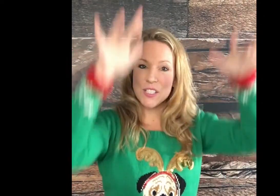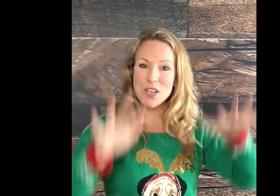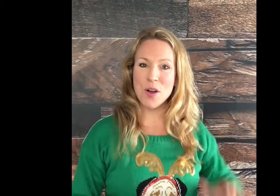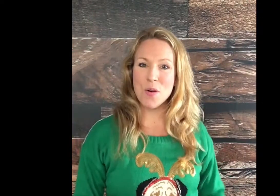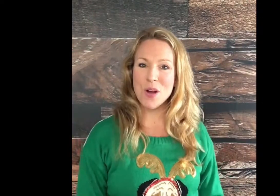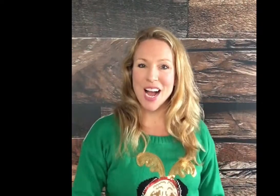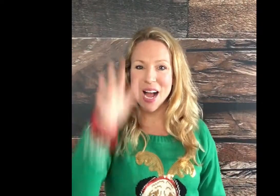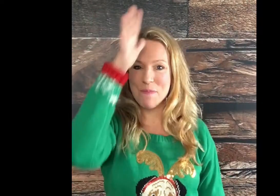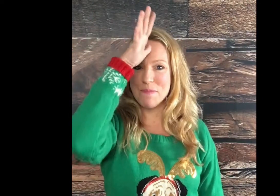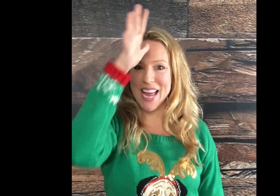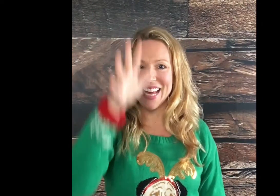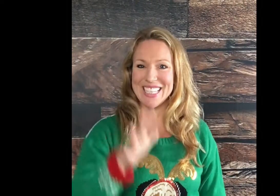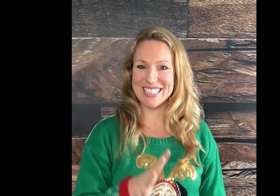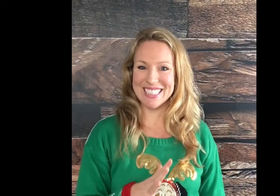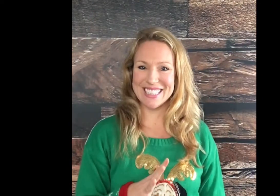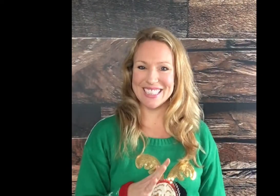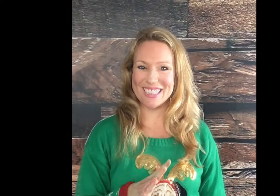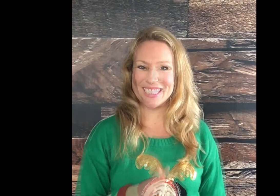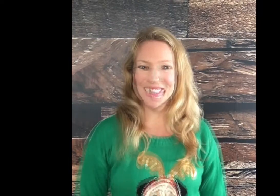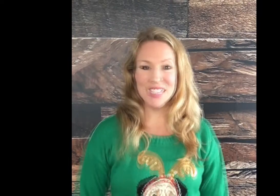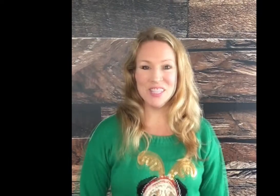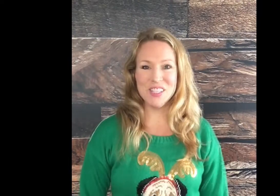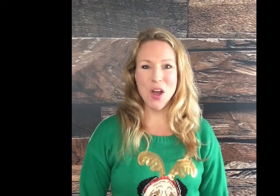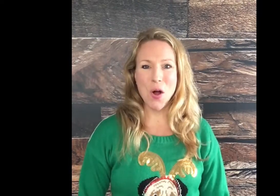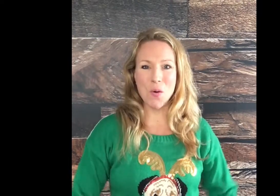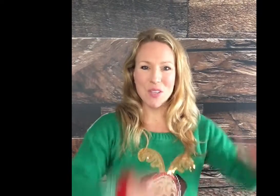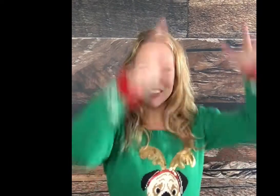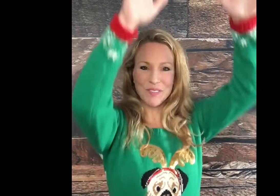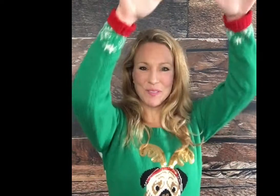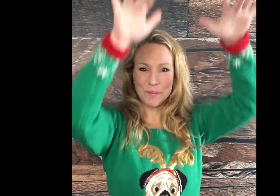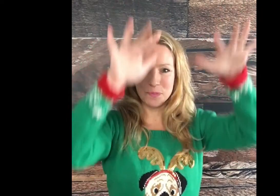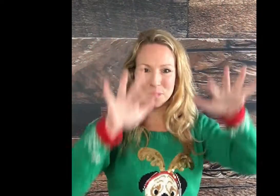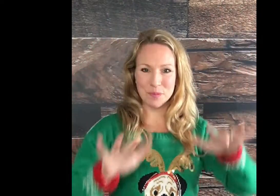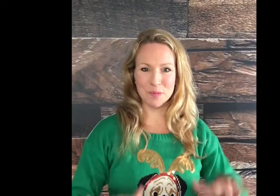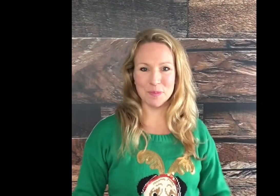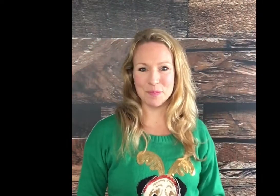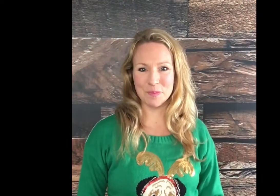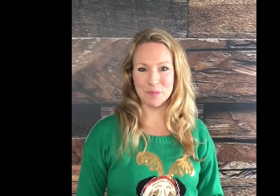SNOW MAN. SNOW